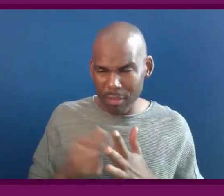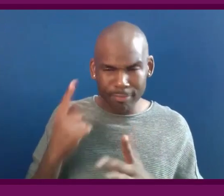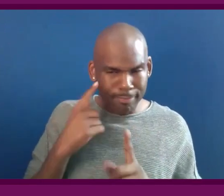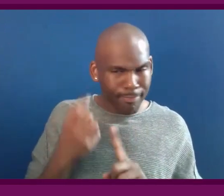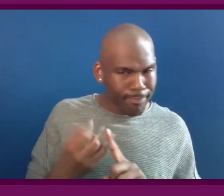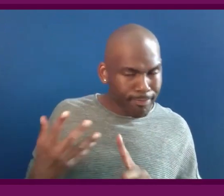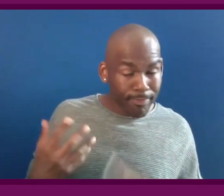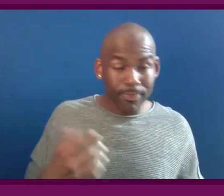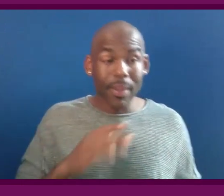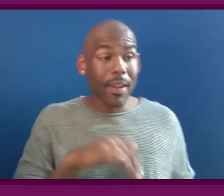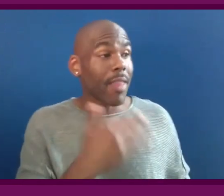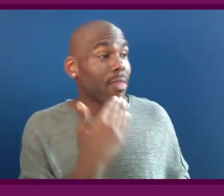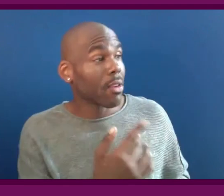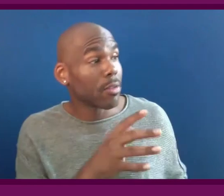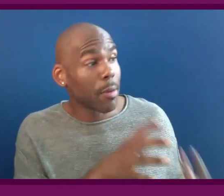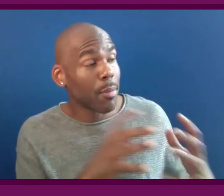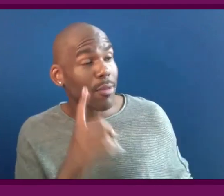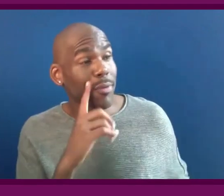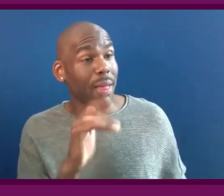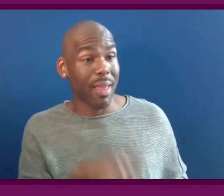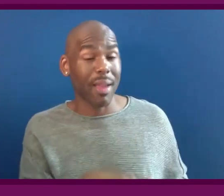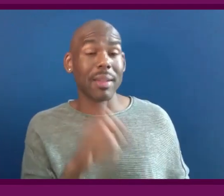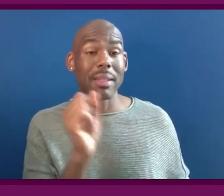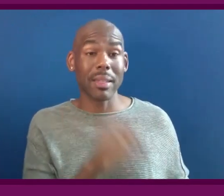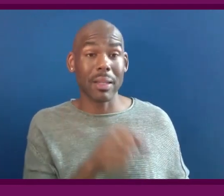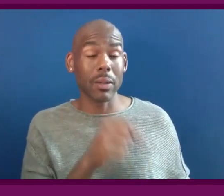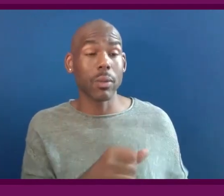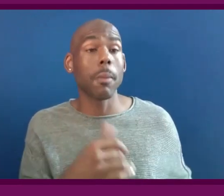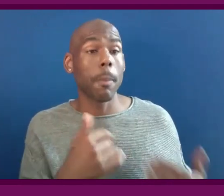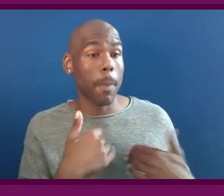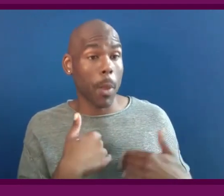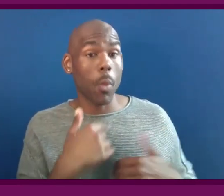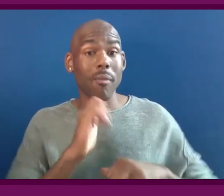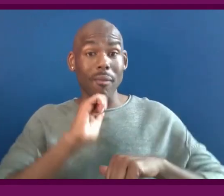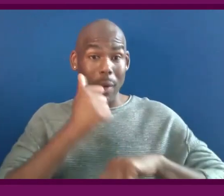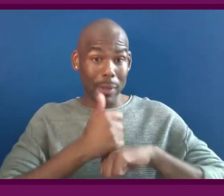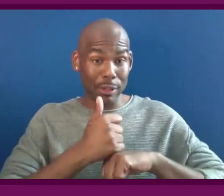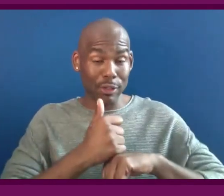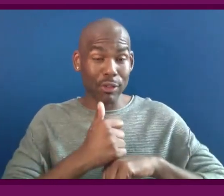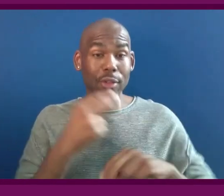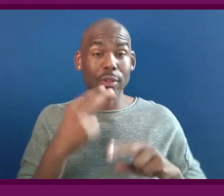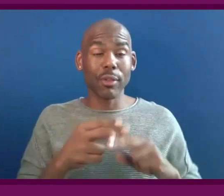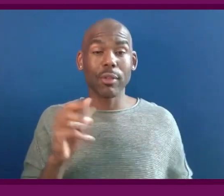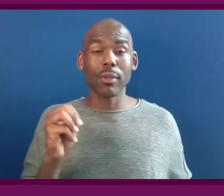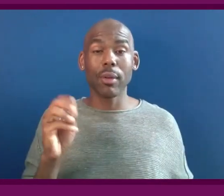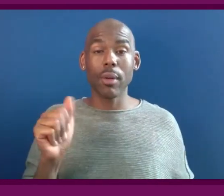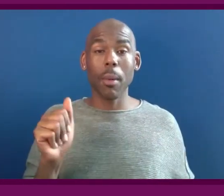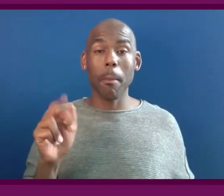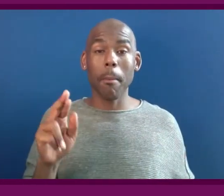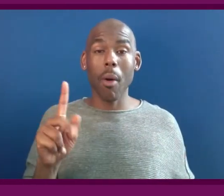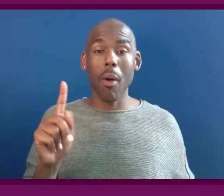Kamilah Martin-Proctor: Okay. I thank you so much for that. And, yes, we have a foundation. It's called the Martin M.S.